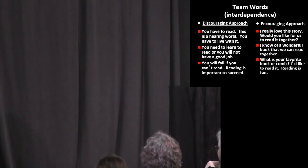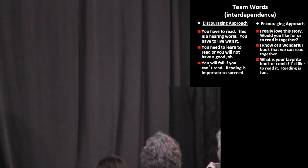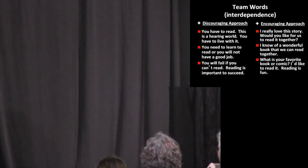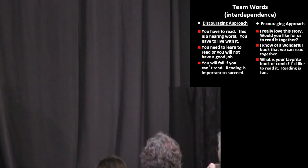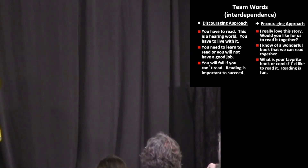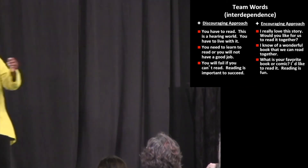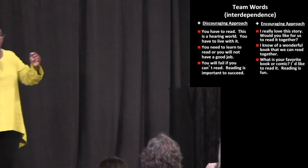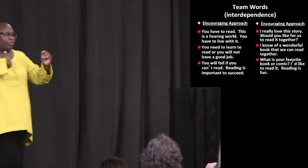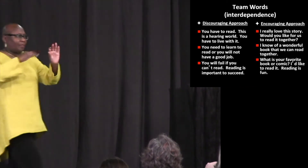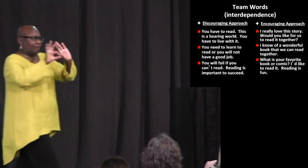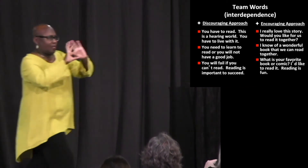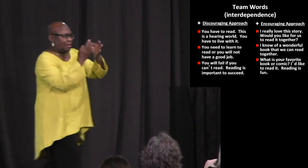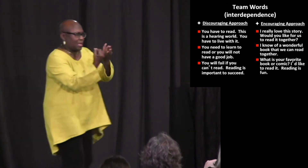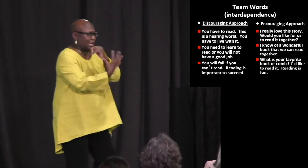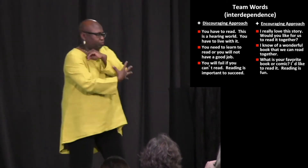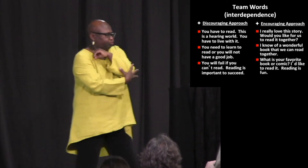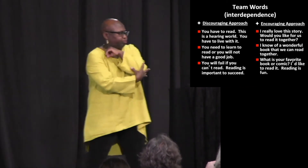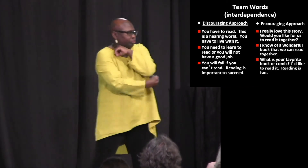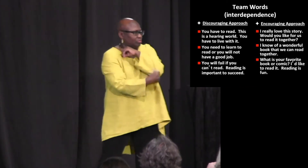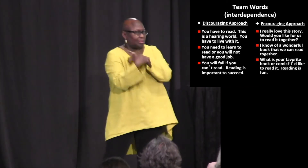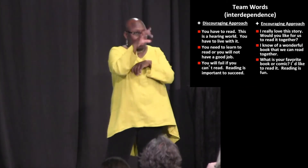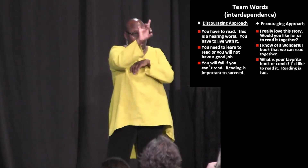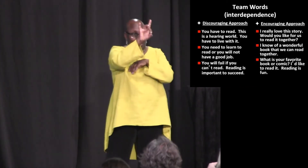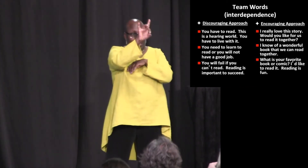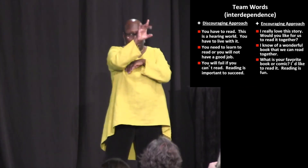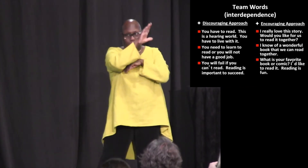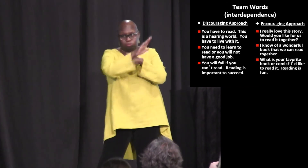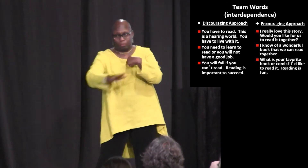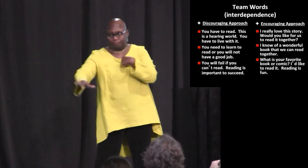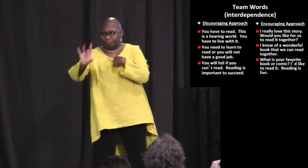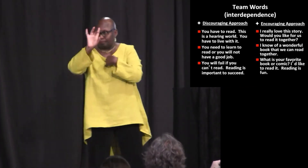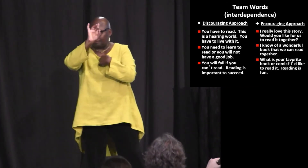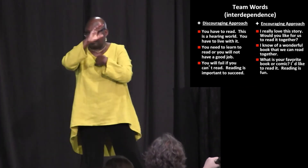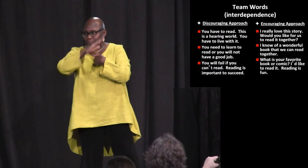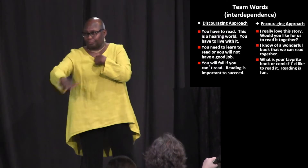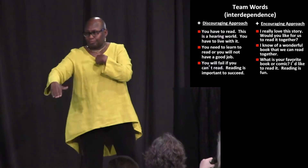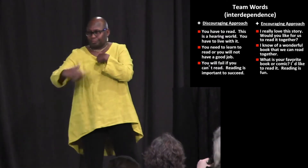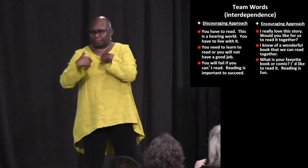they will fail. This is discouraging language.